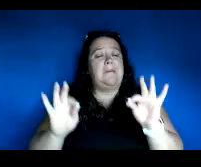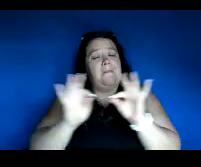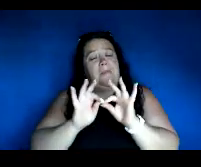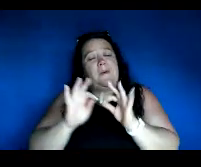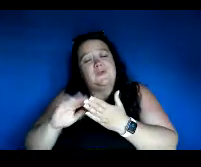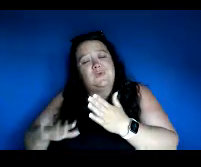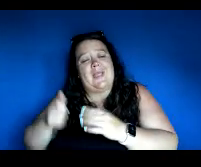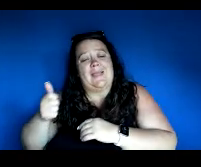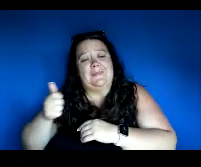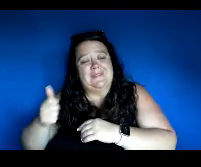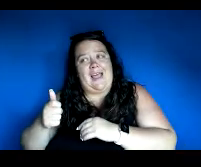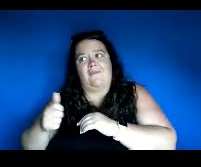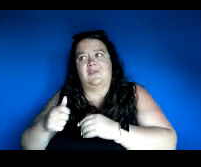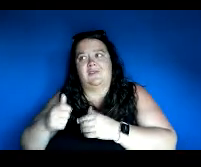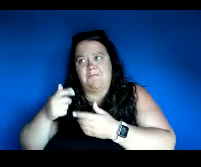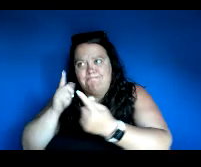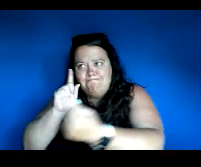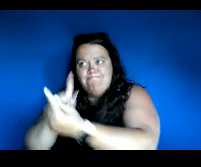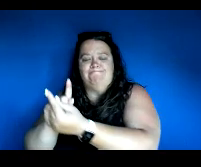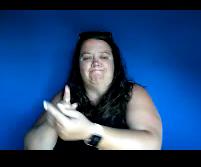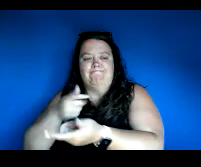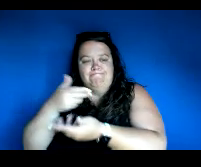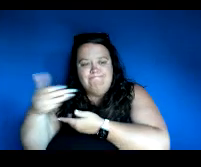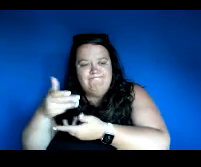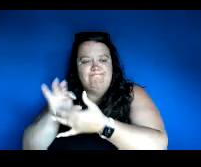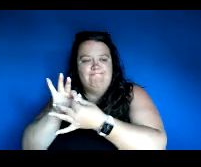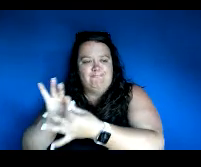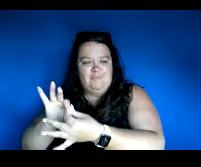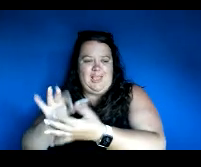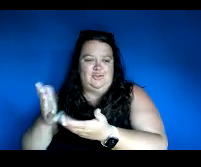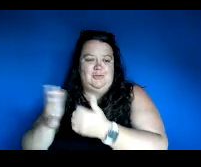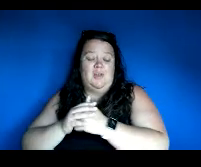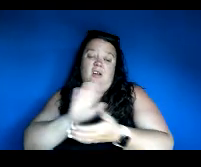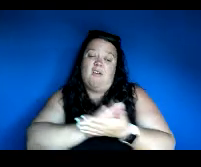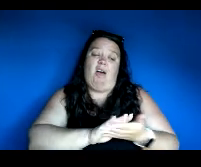to develop those relationships. College can be really different than high school environment,